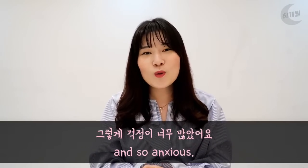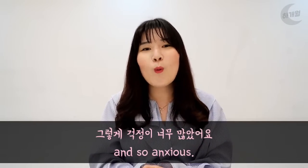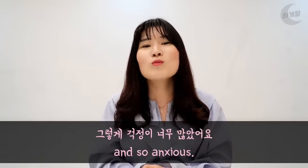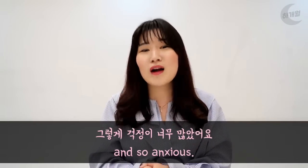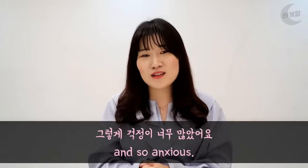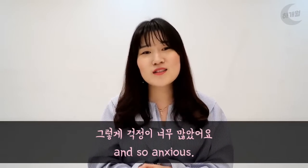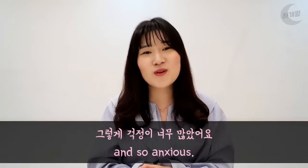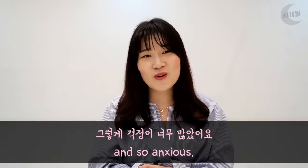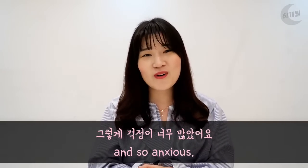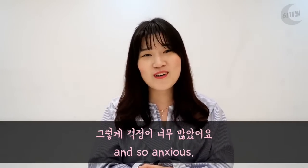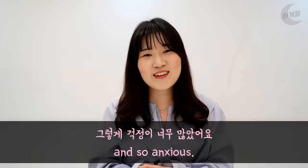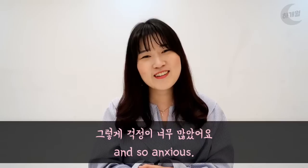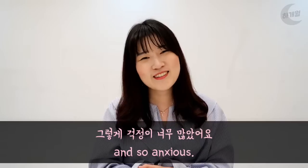and so anxious.